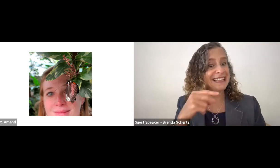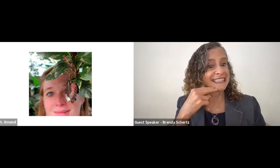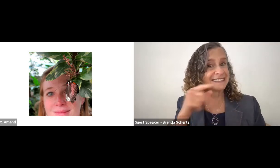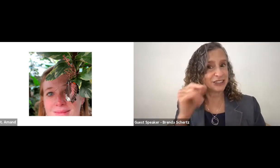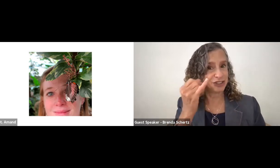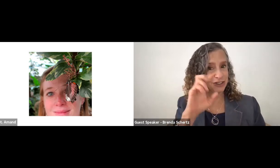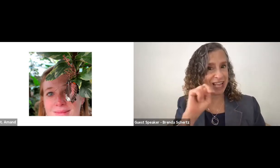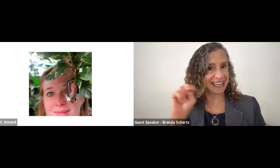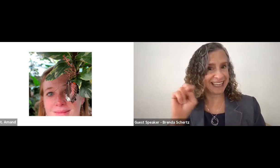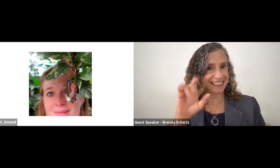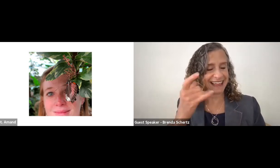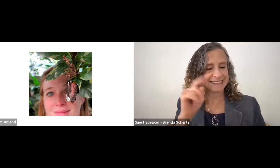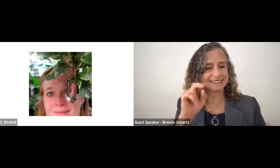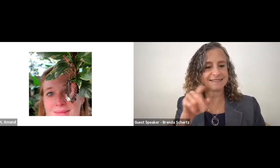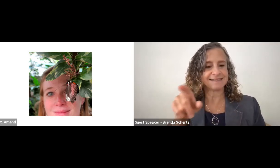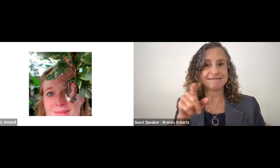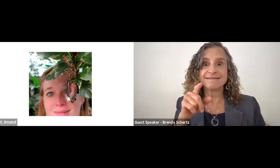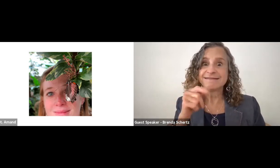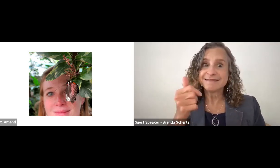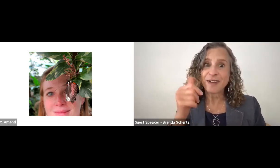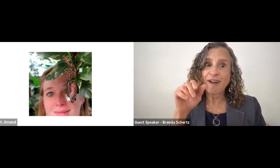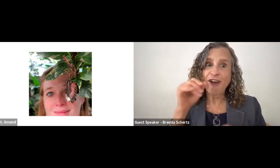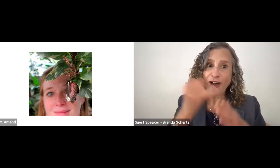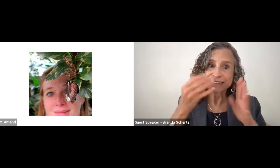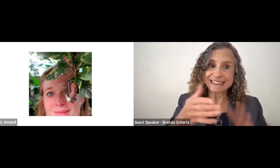and he passed that on to Jeanine and Ed's daughter.